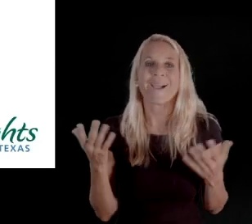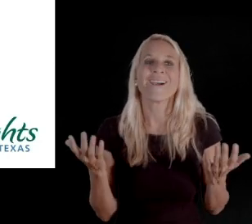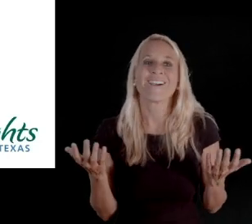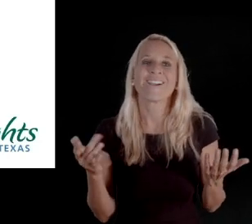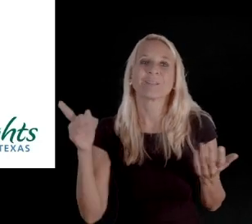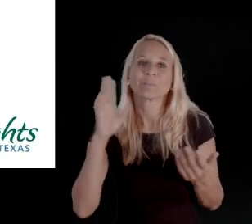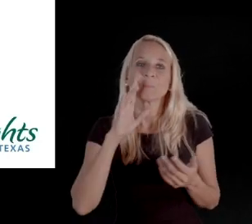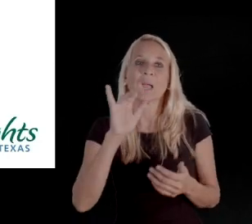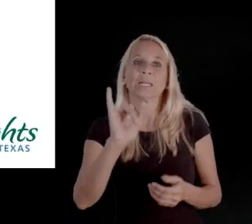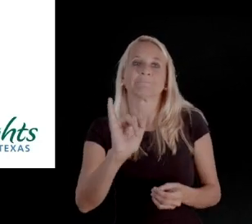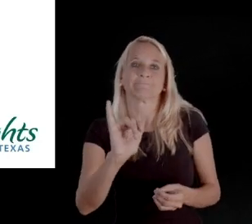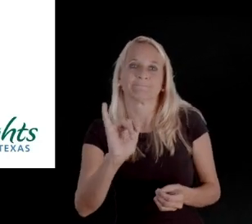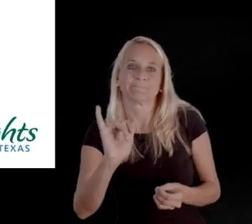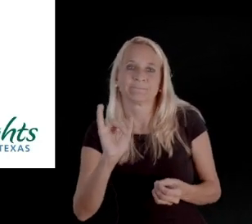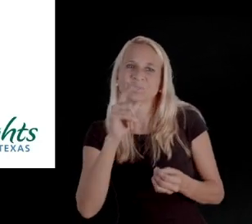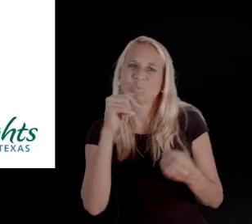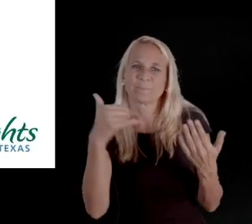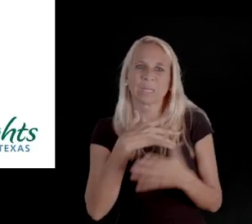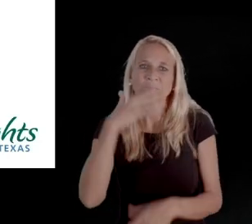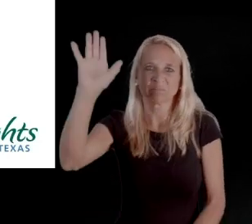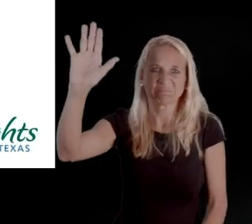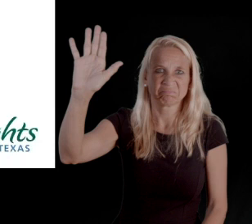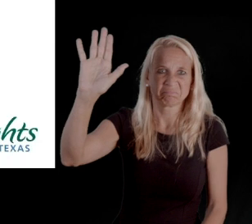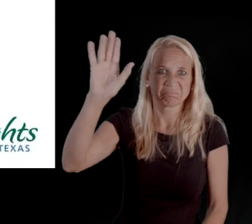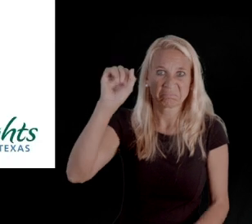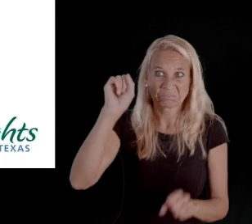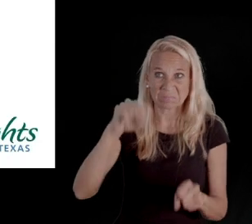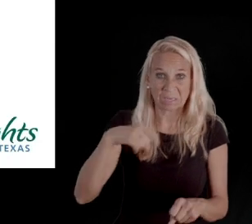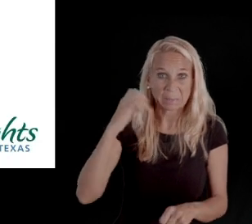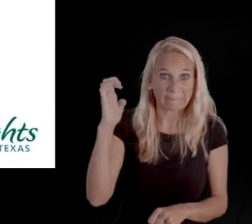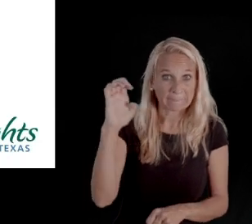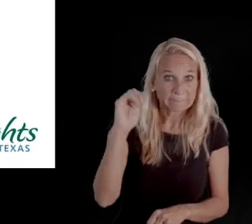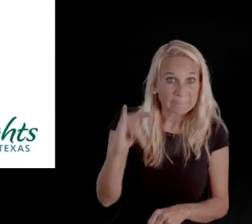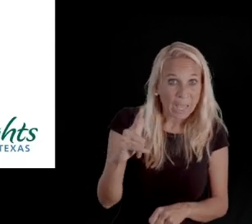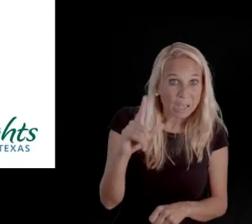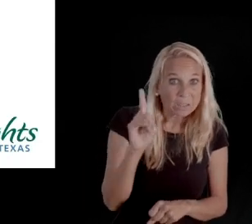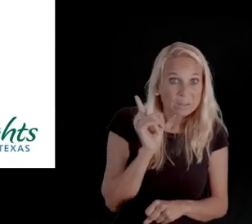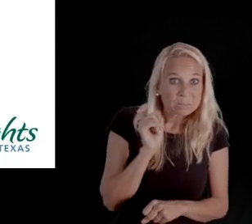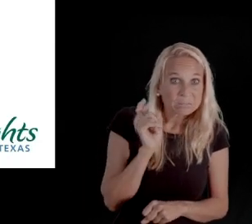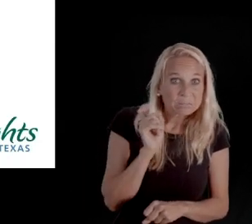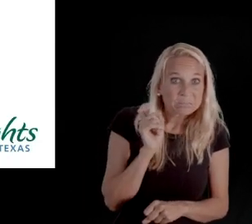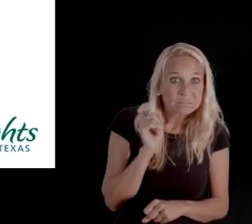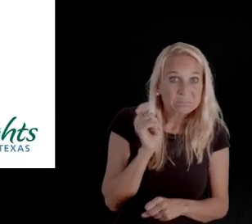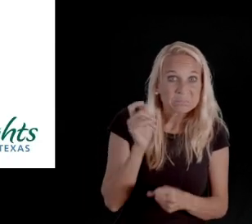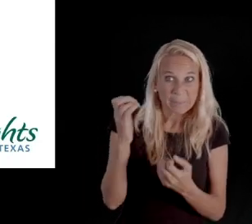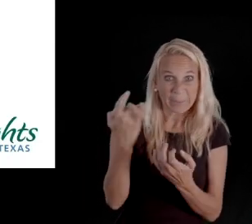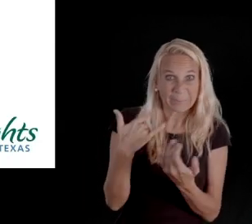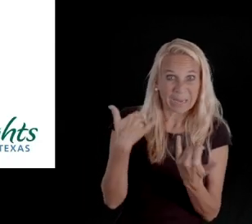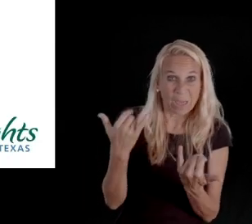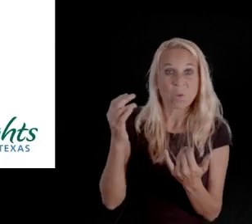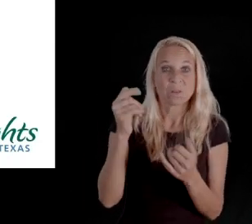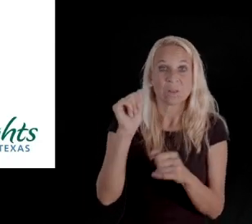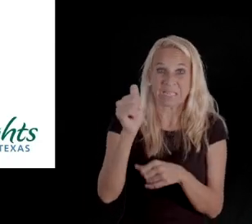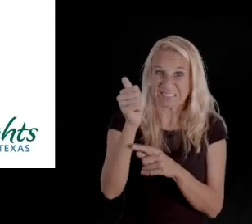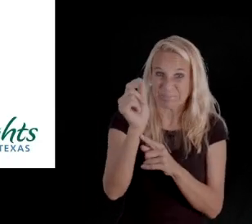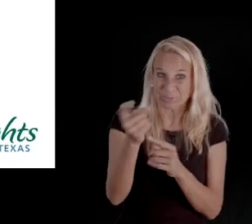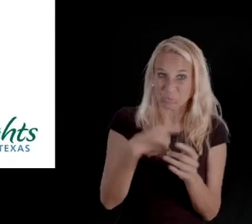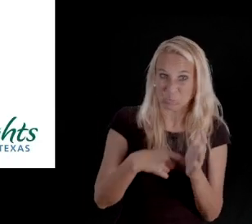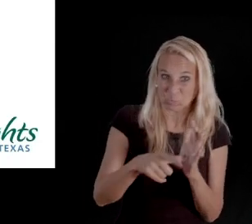They can send it to you. Do not be afraid if they say like, oh we can email it to you now. Like do you want 10 minutes to review the information?